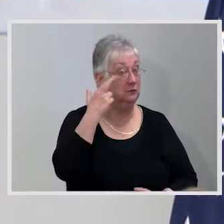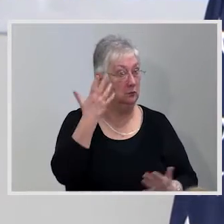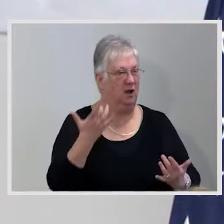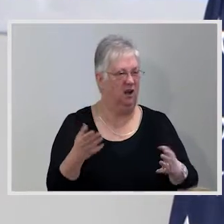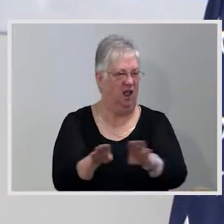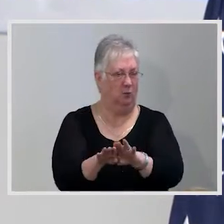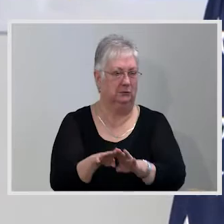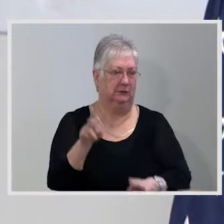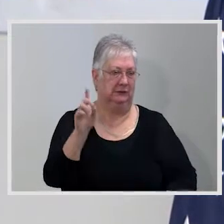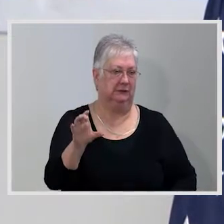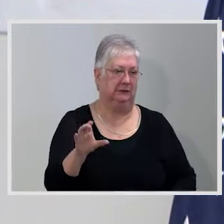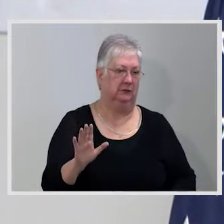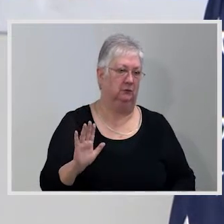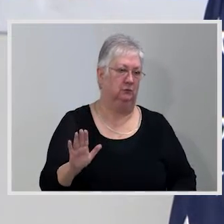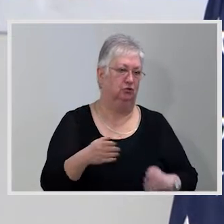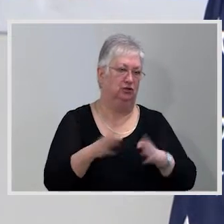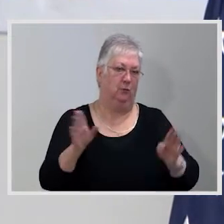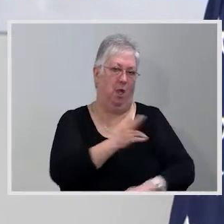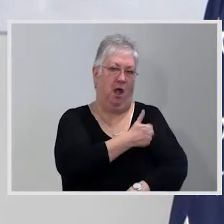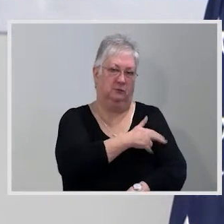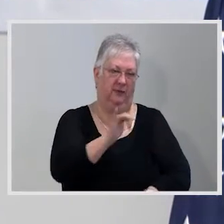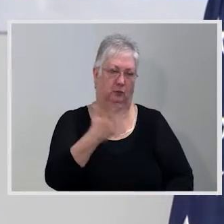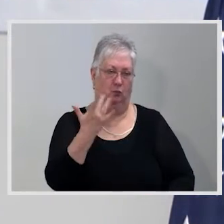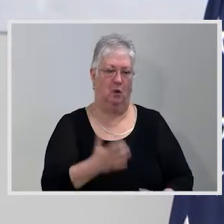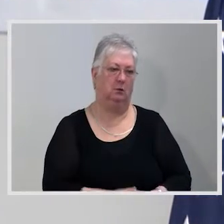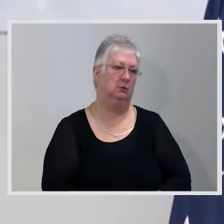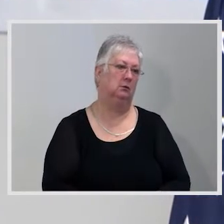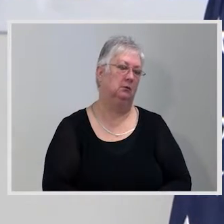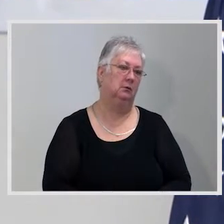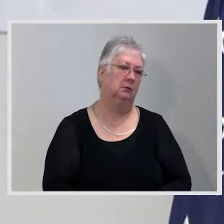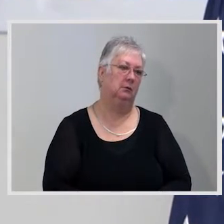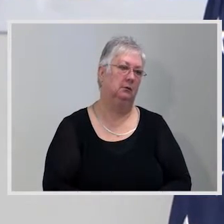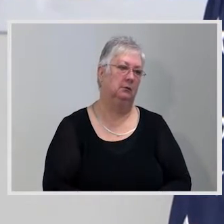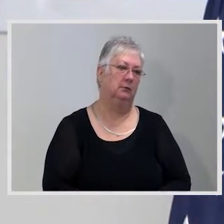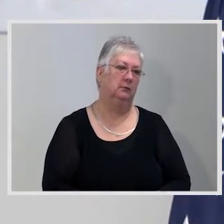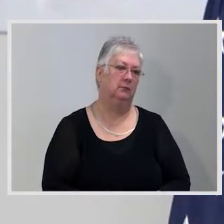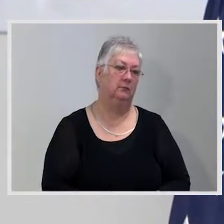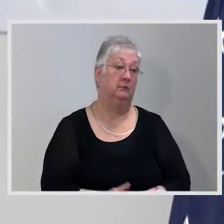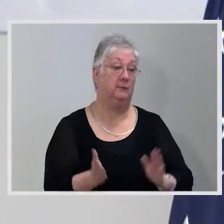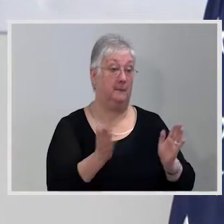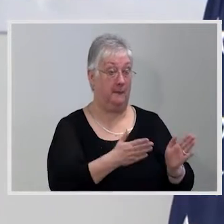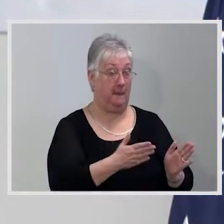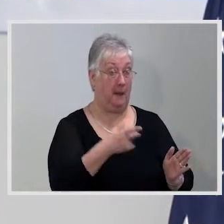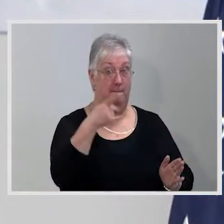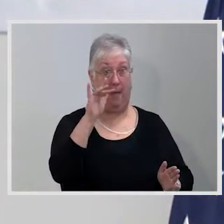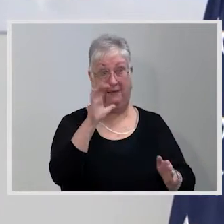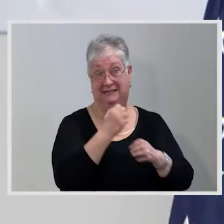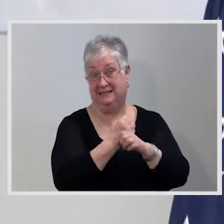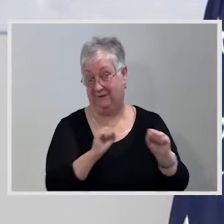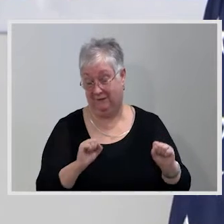HEALTH AND HUMAN SERVICES SPACE. IN OUR PUBLIC SAFETY SPACE, WE HAVE SOME ACCOMPLISHMENTS THAT WE ARE PROUD OF.